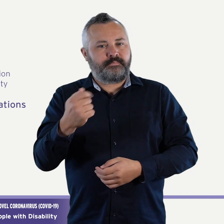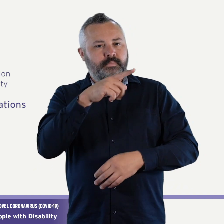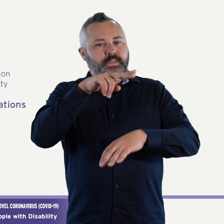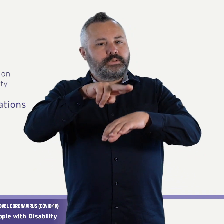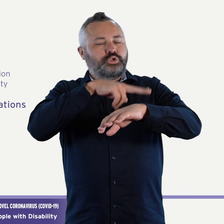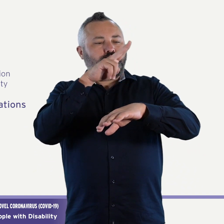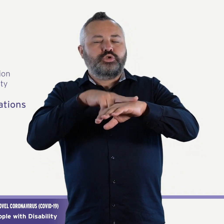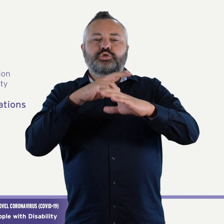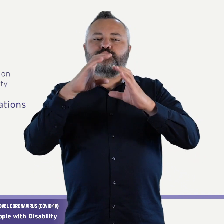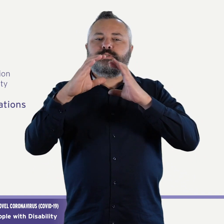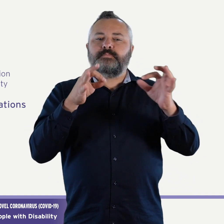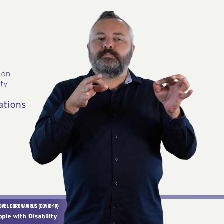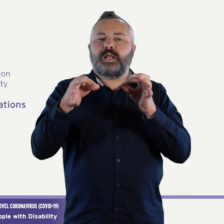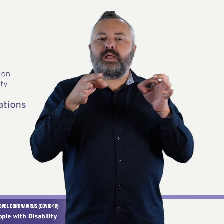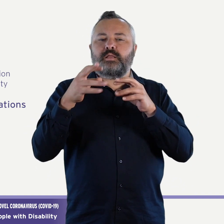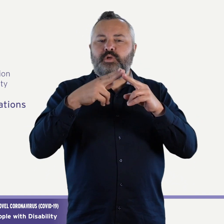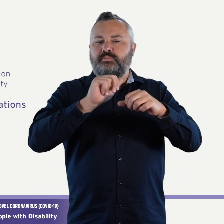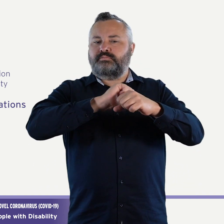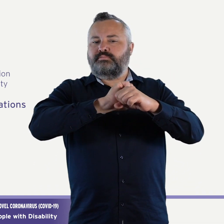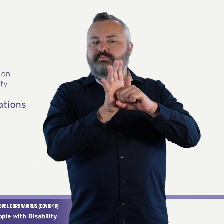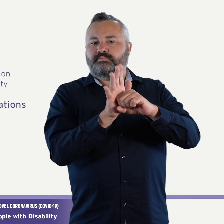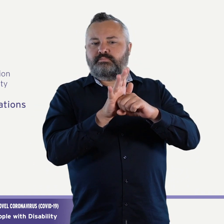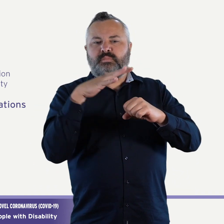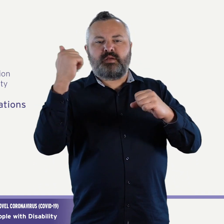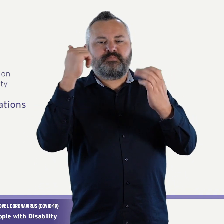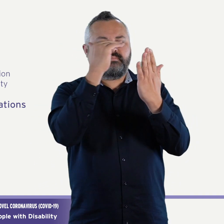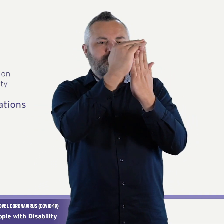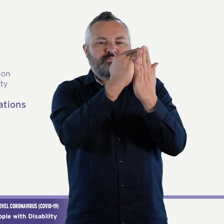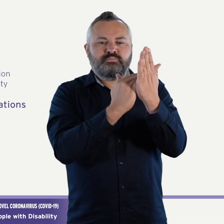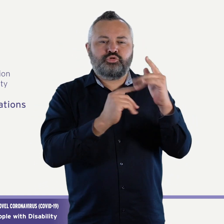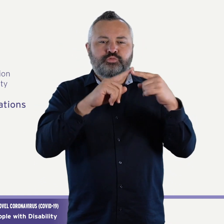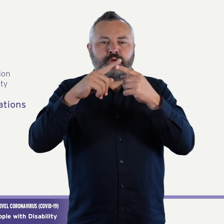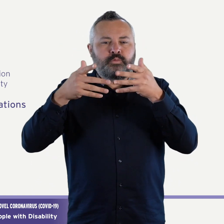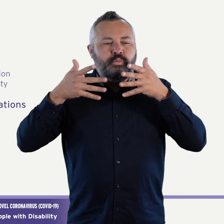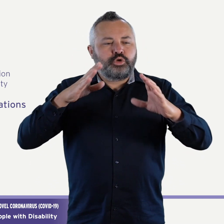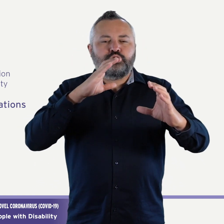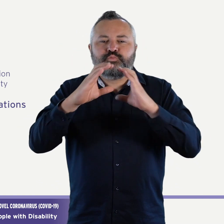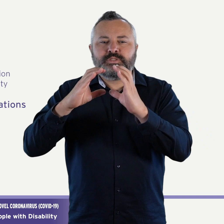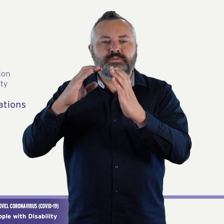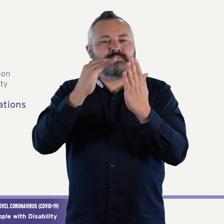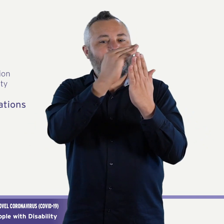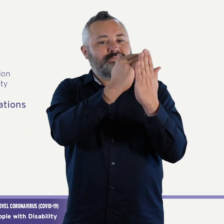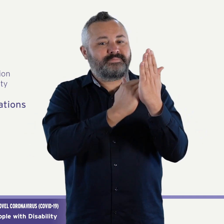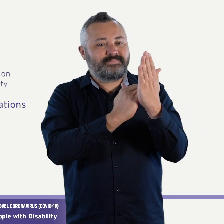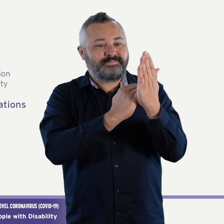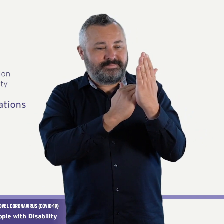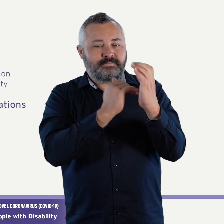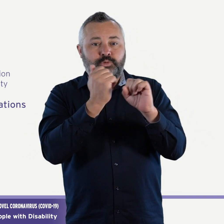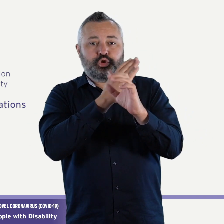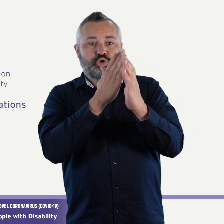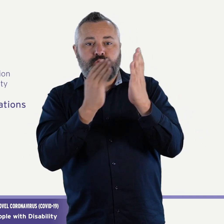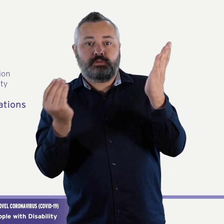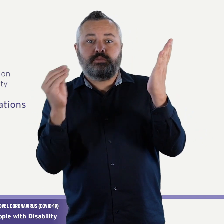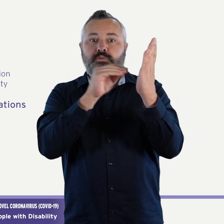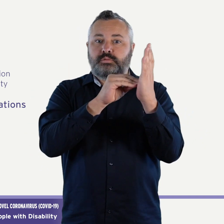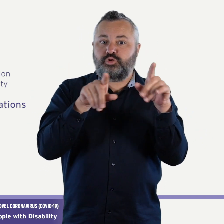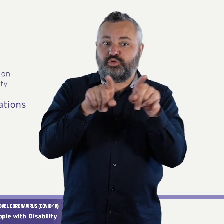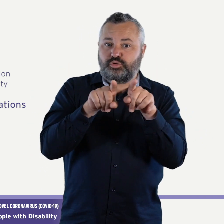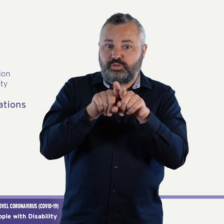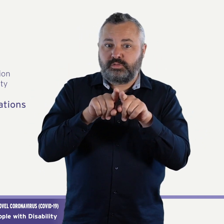Include in the National Communication Plan for COVID-19 communication strategies which support the - implementation of this Plan and meet the needs of: